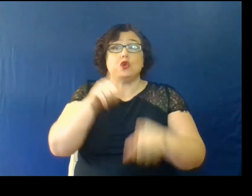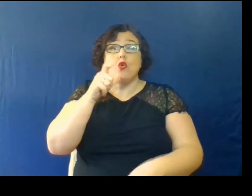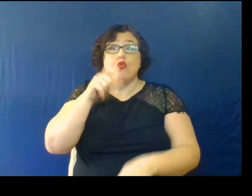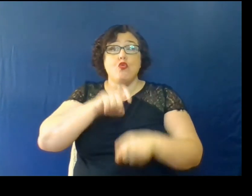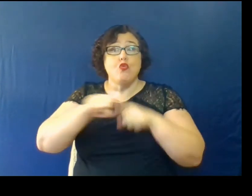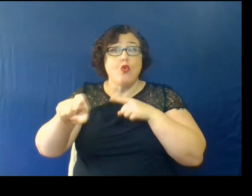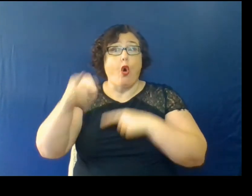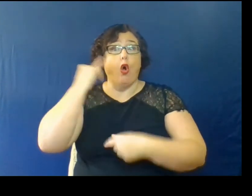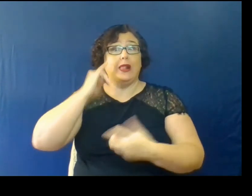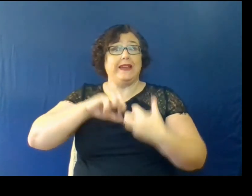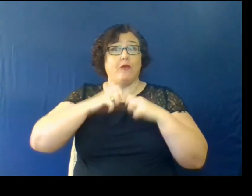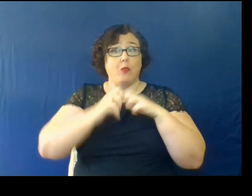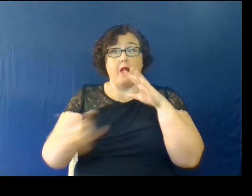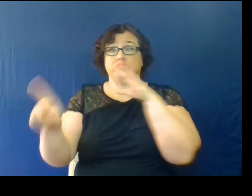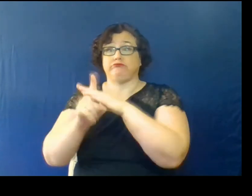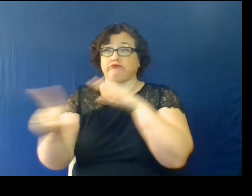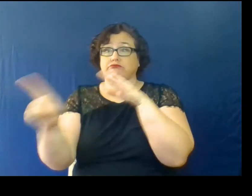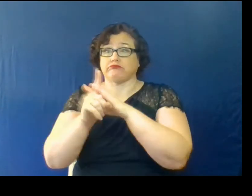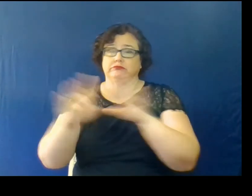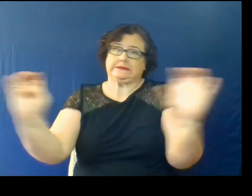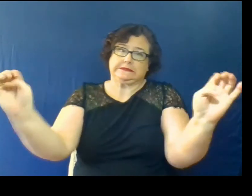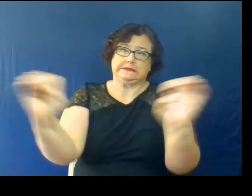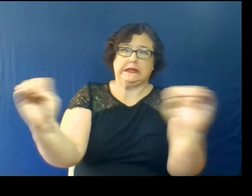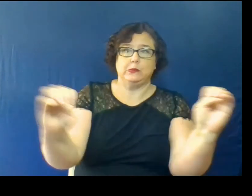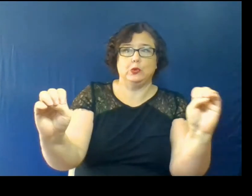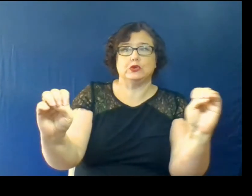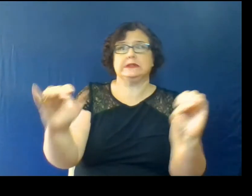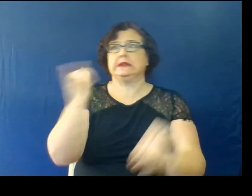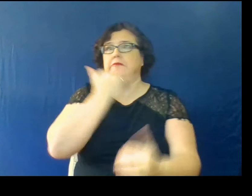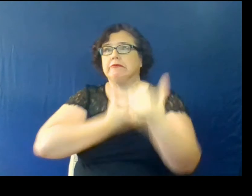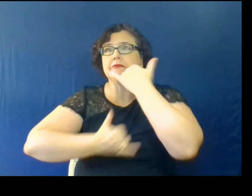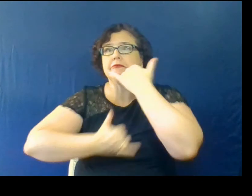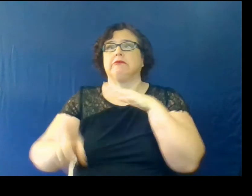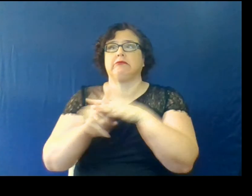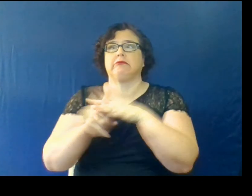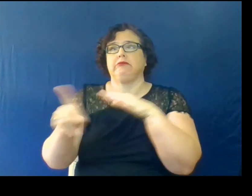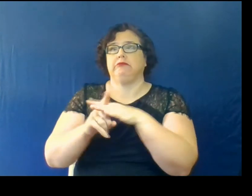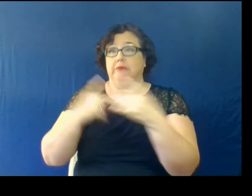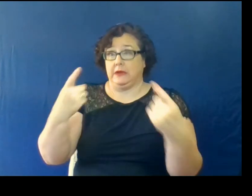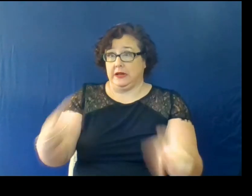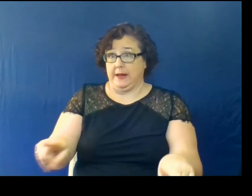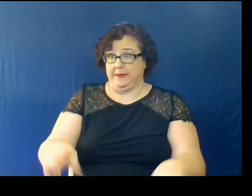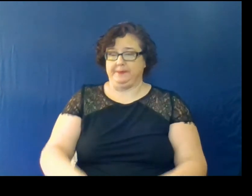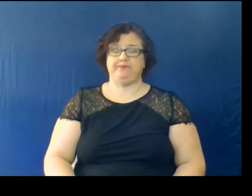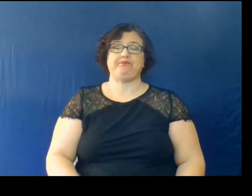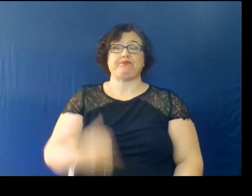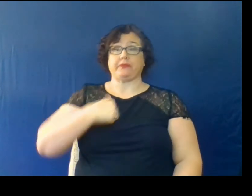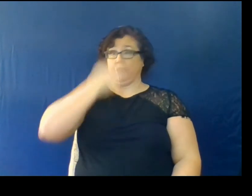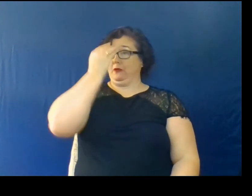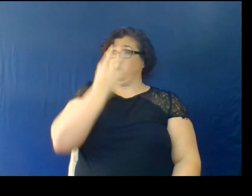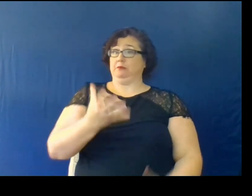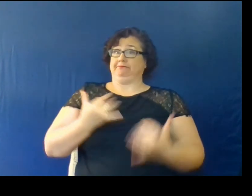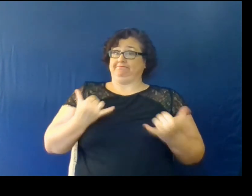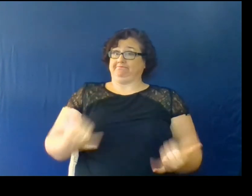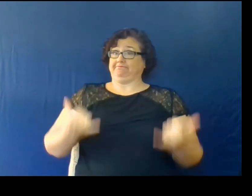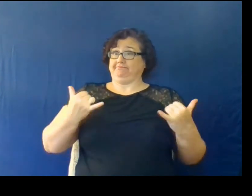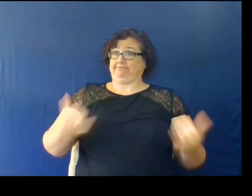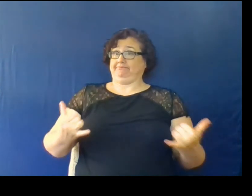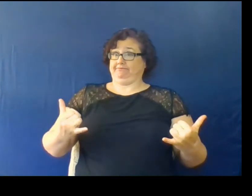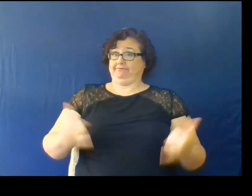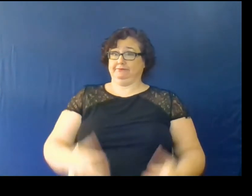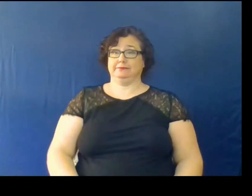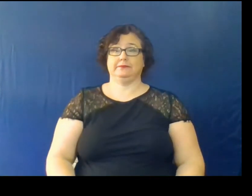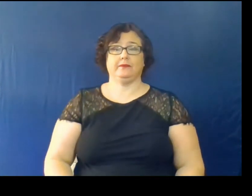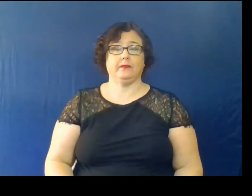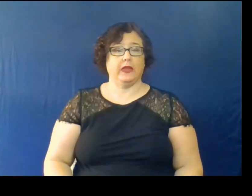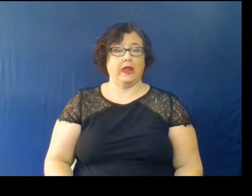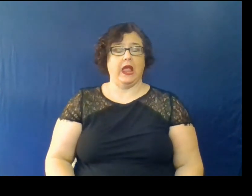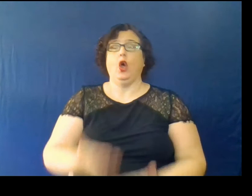an emergency or something going wrong. So I will let y'all know right now I take zero credit for